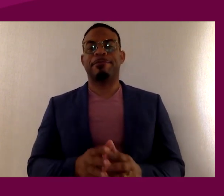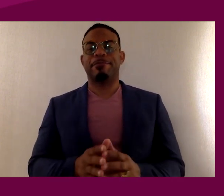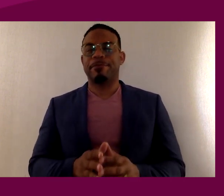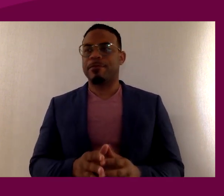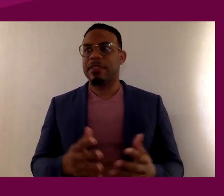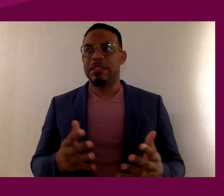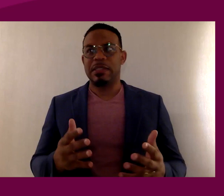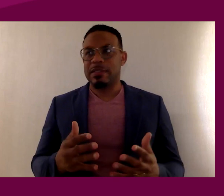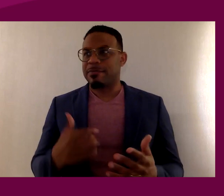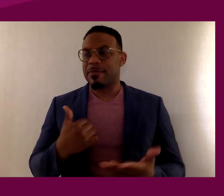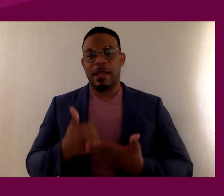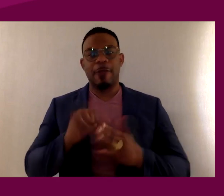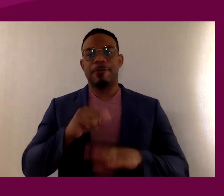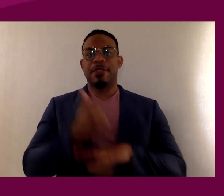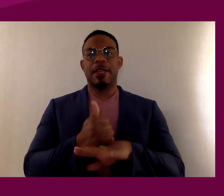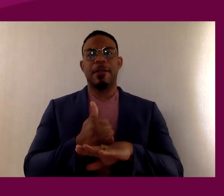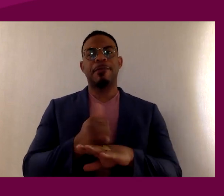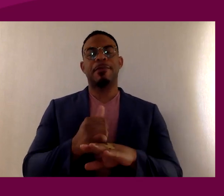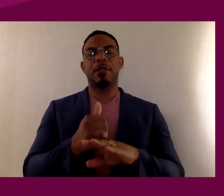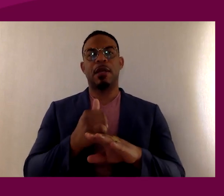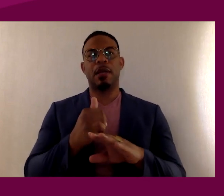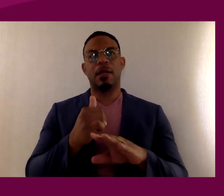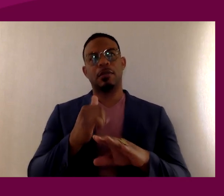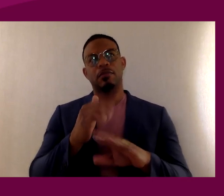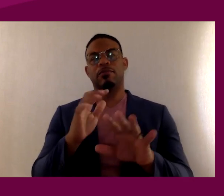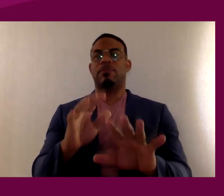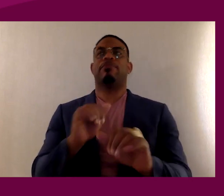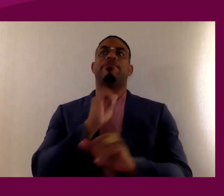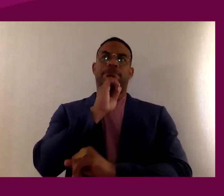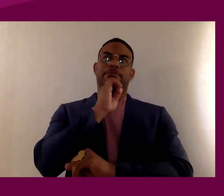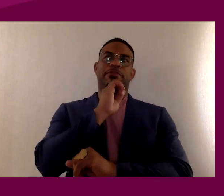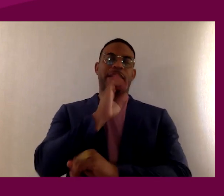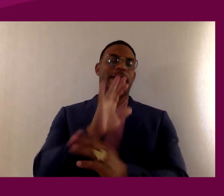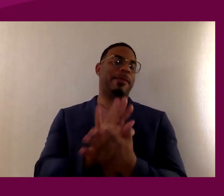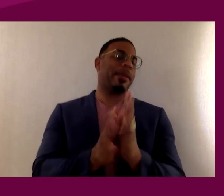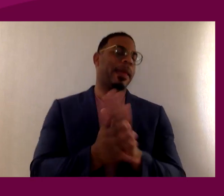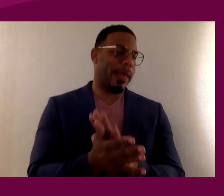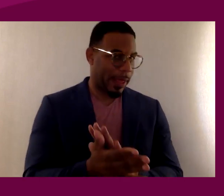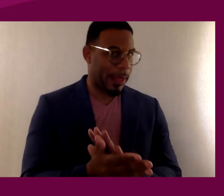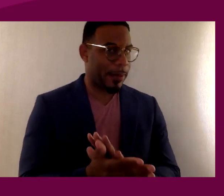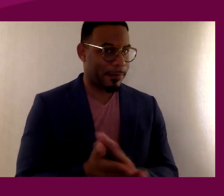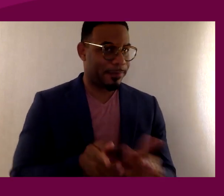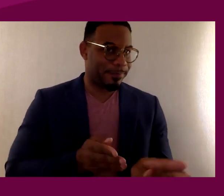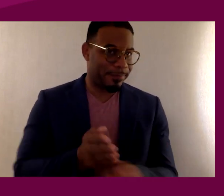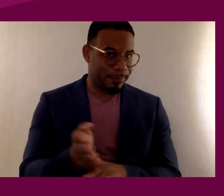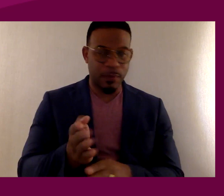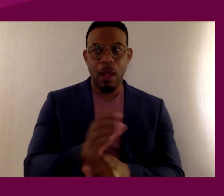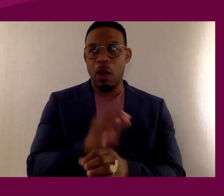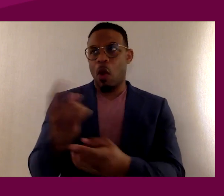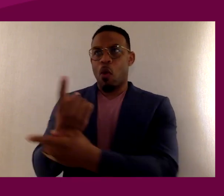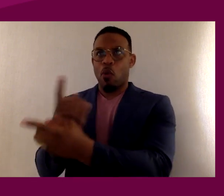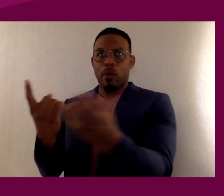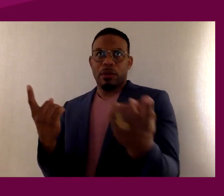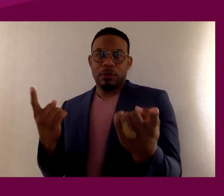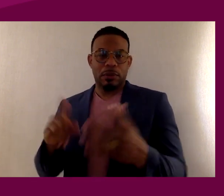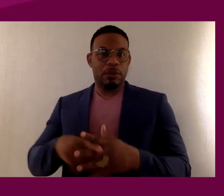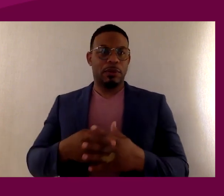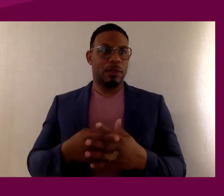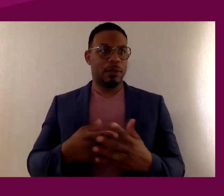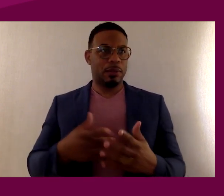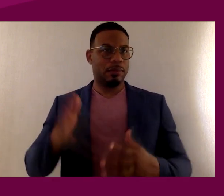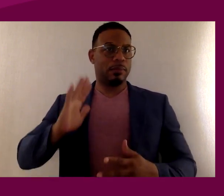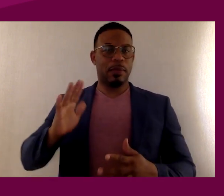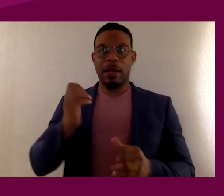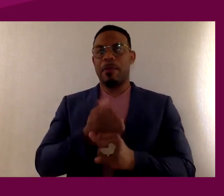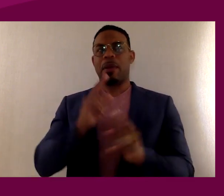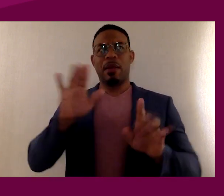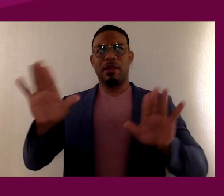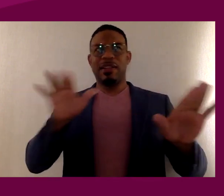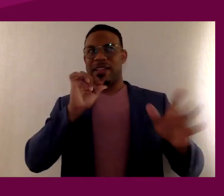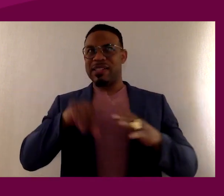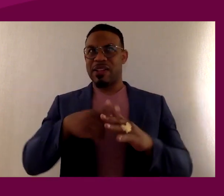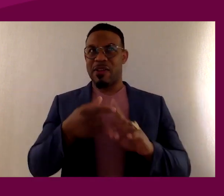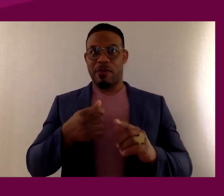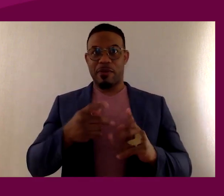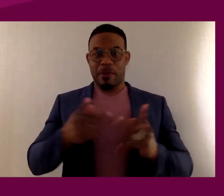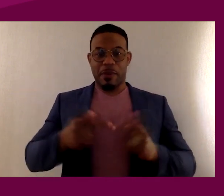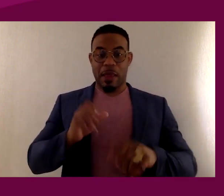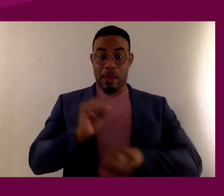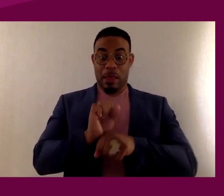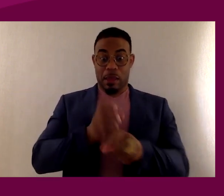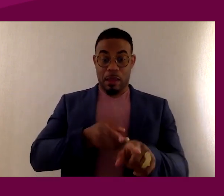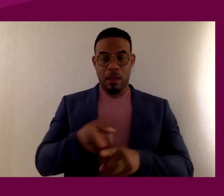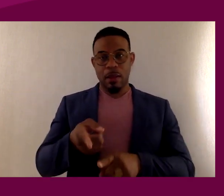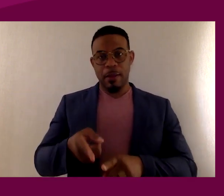involved with that and I helped set up, well, it became an occupation. Everybody else didn't start